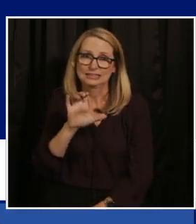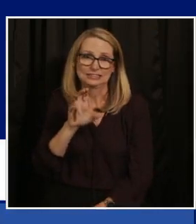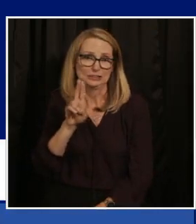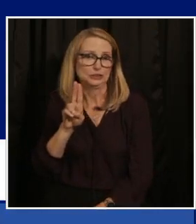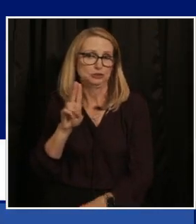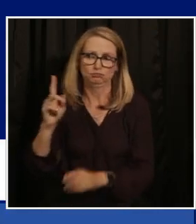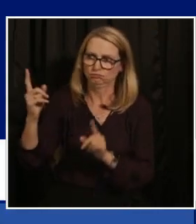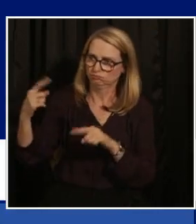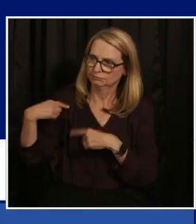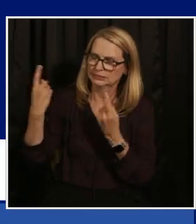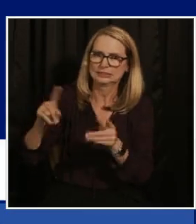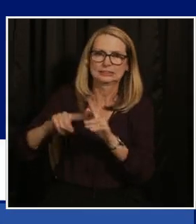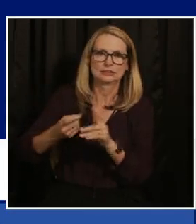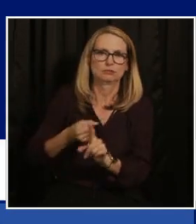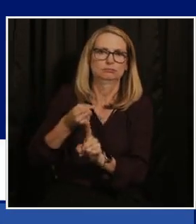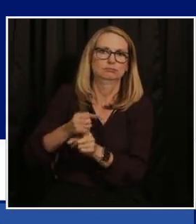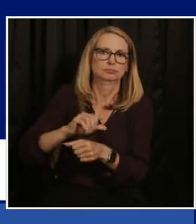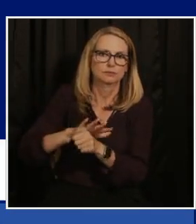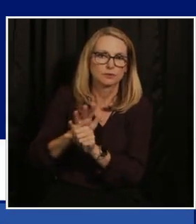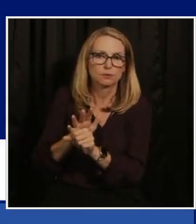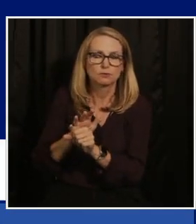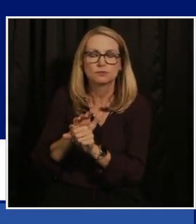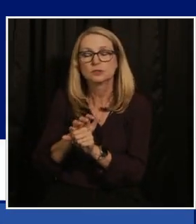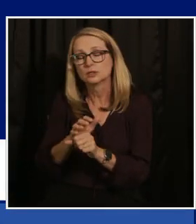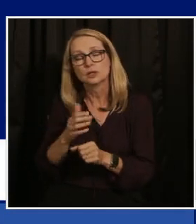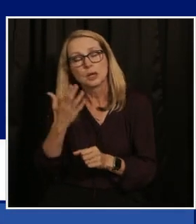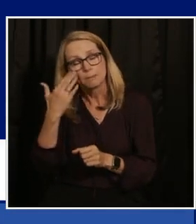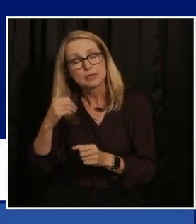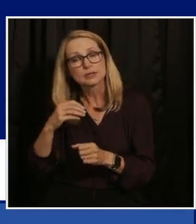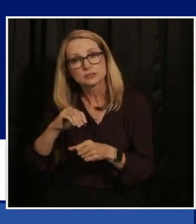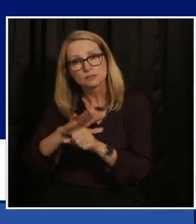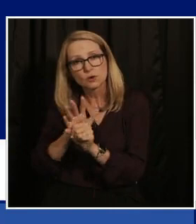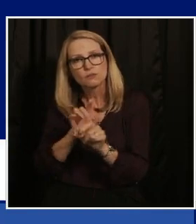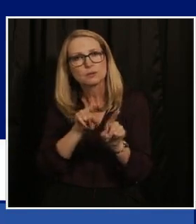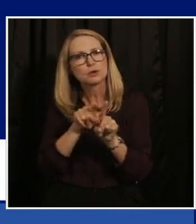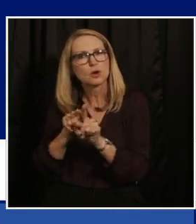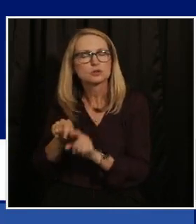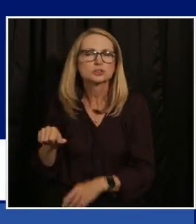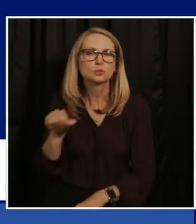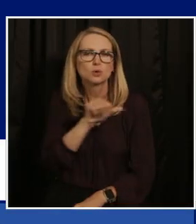unvaccinated with covid and just other types of trauma that goes up seasonally this time of year